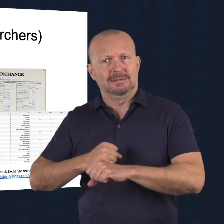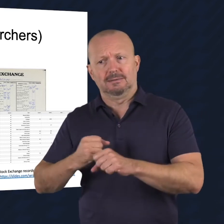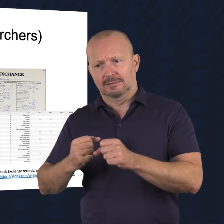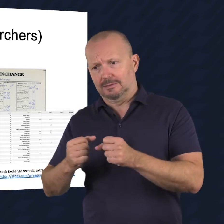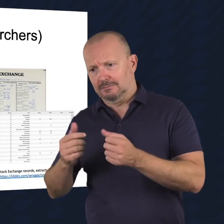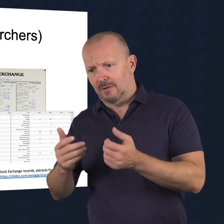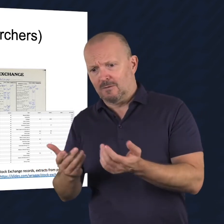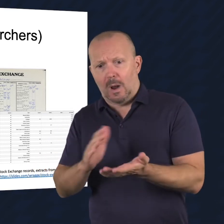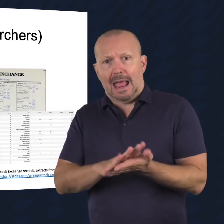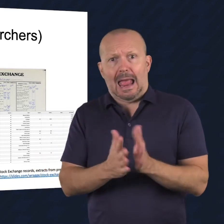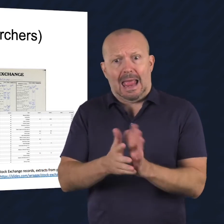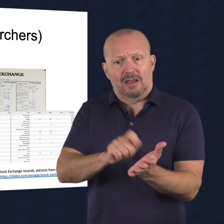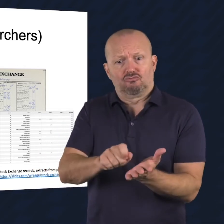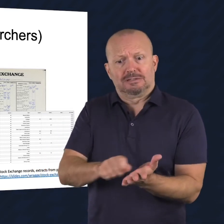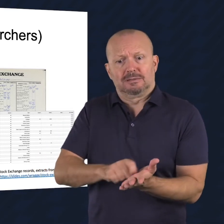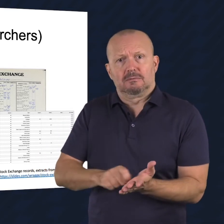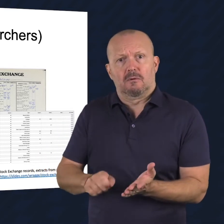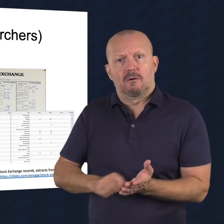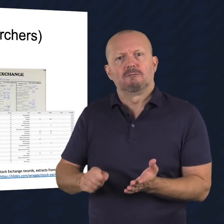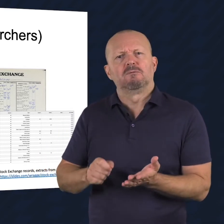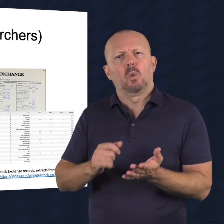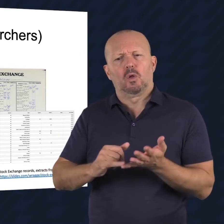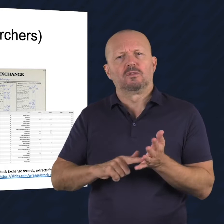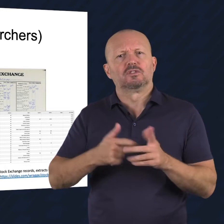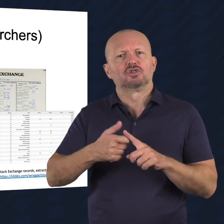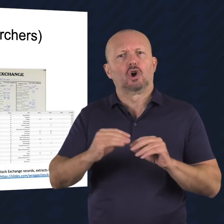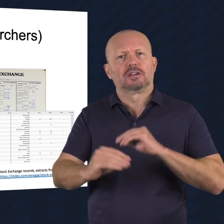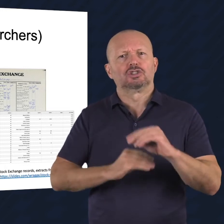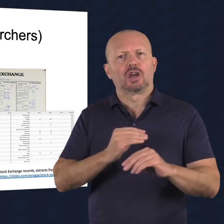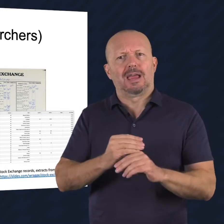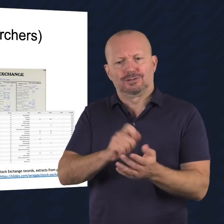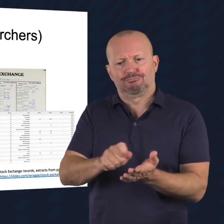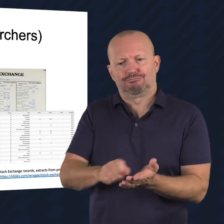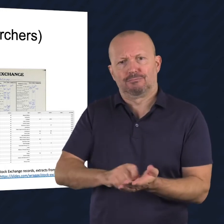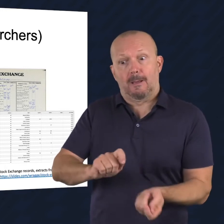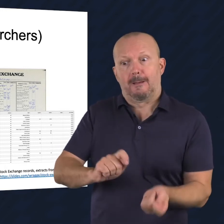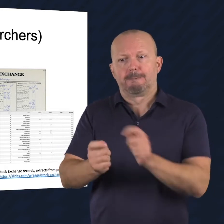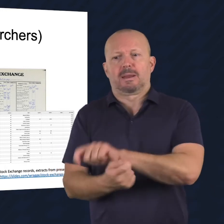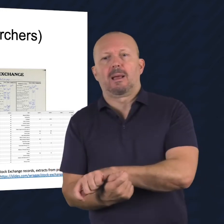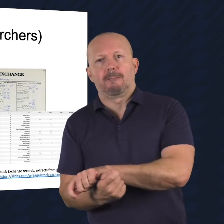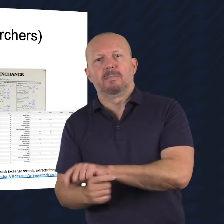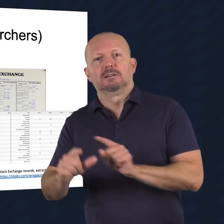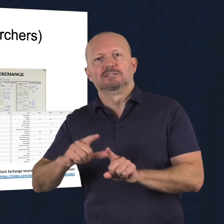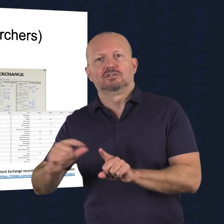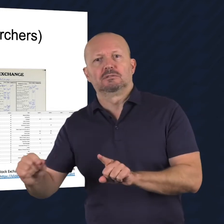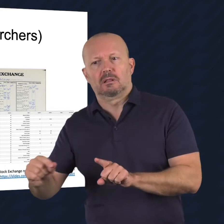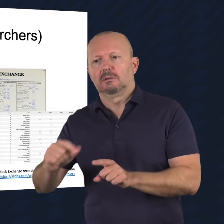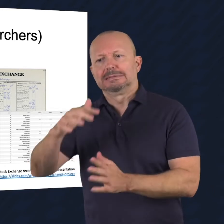in the data curation challenge. Turning the handwritten records of the Sydney Stock Exchange into structured data with the end goal of that project,